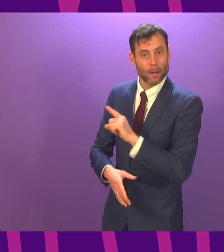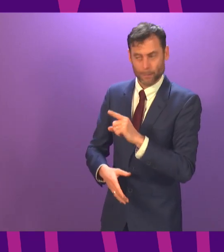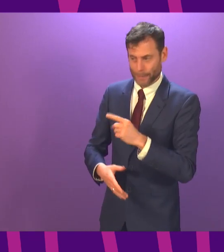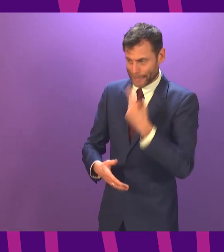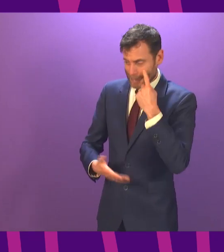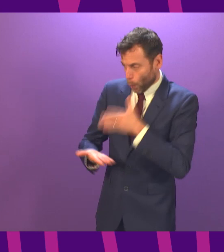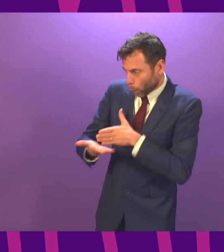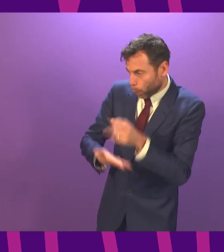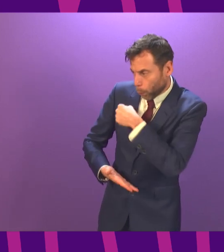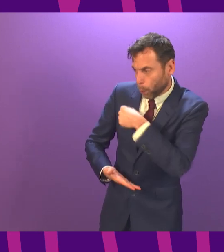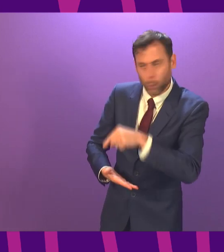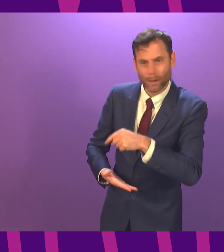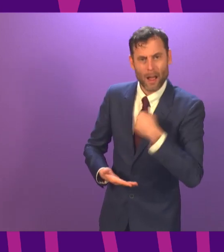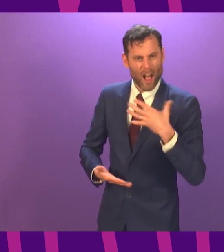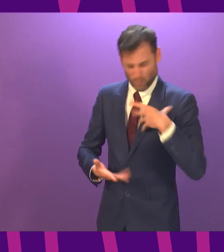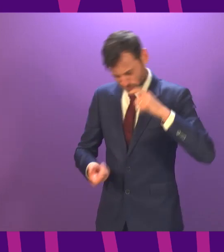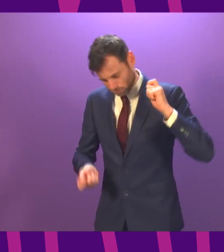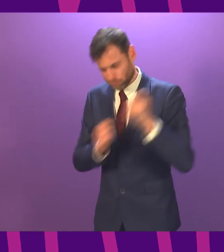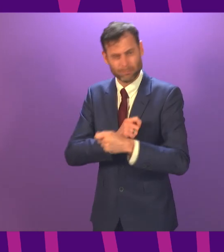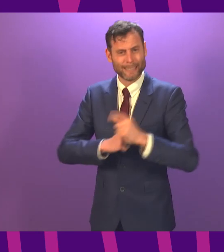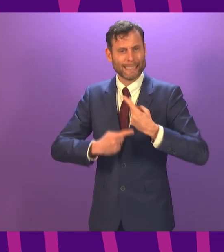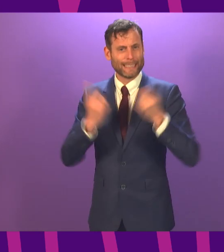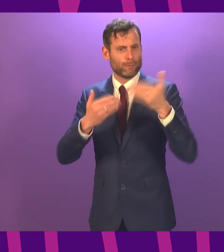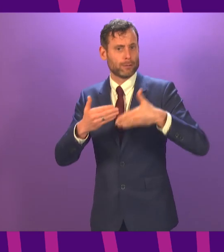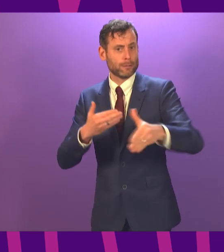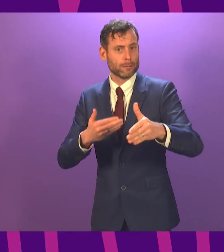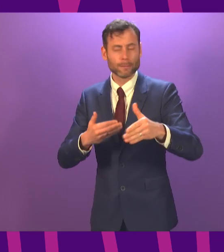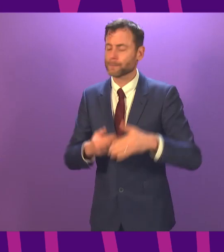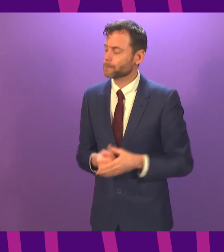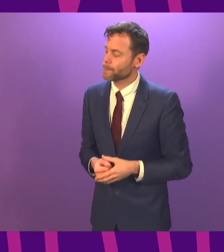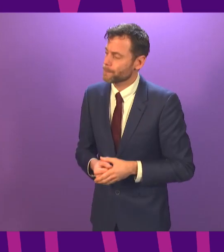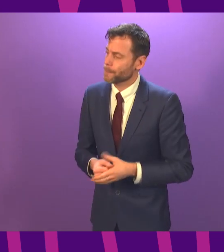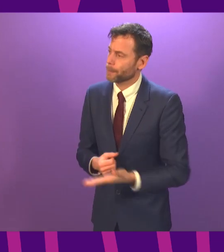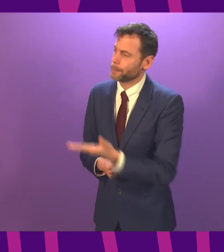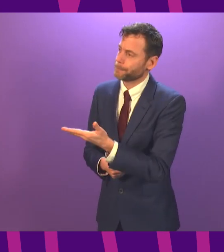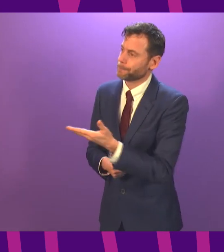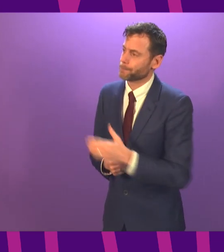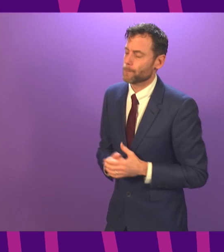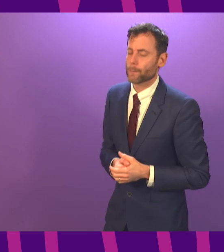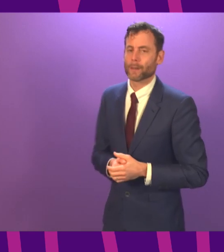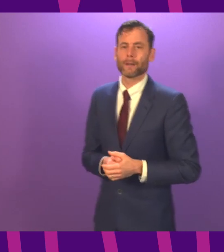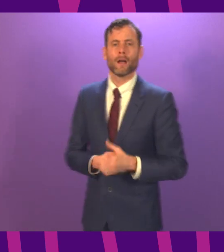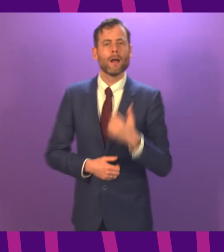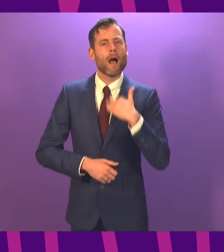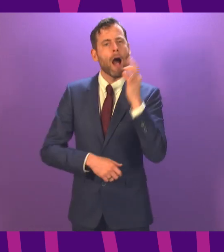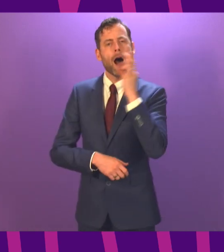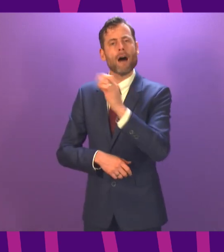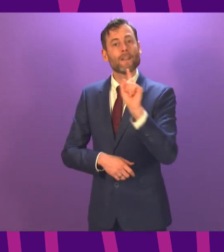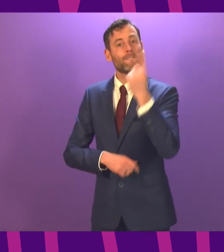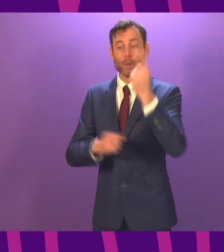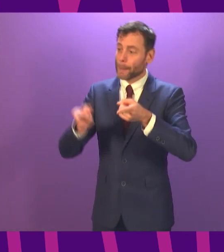5. Gillian Martin (Aberdeenshire East) (SNP): To ask the First Minister what the Scottish